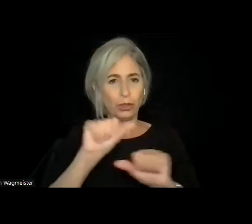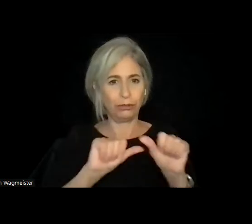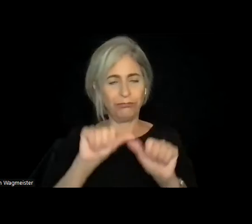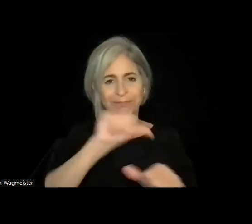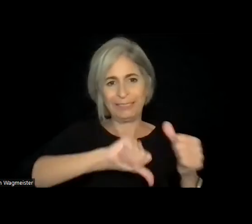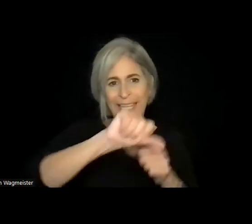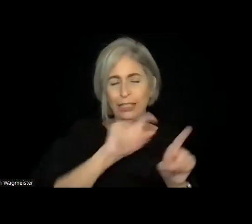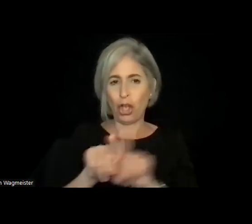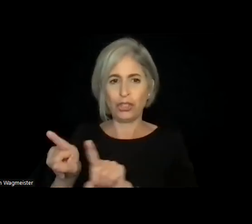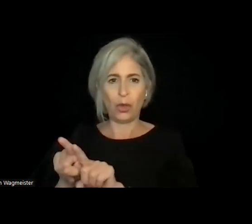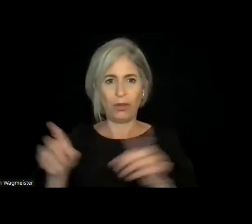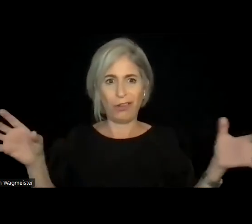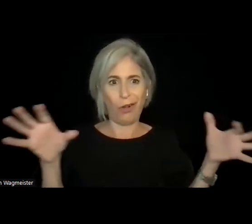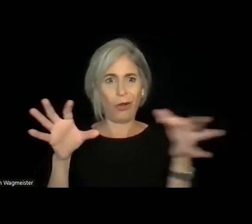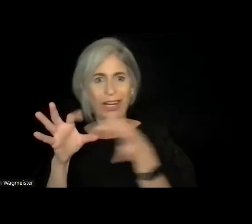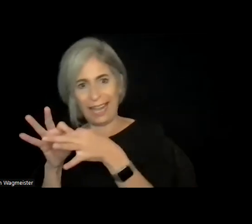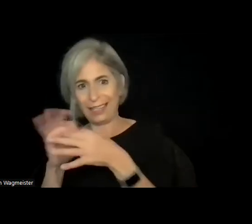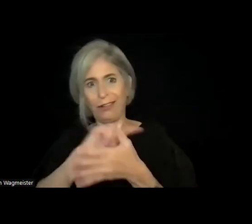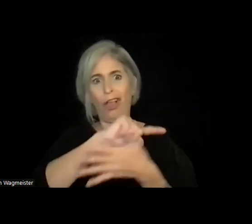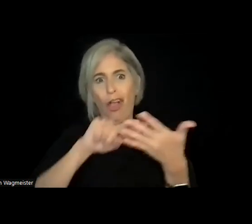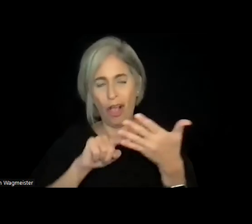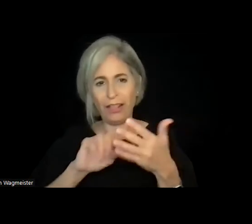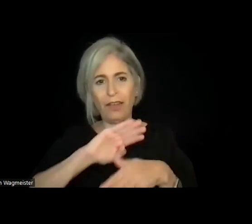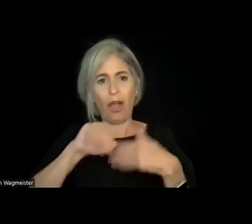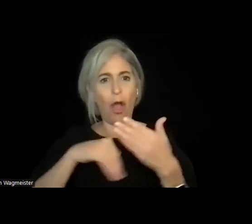health sciences and occupational therapy and a degree in social